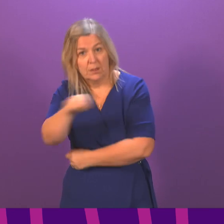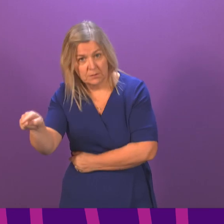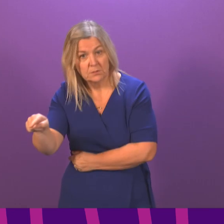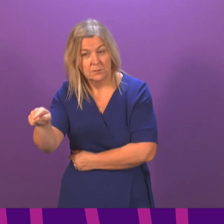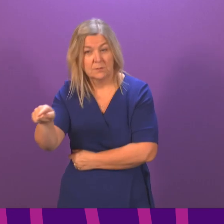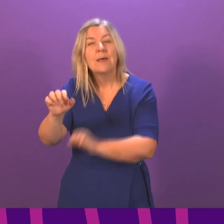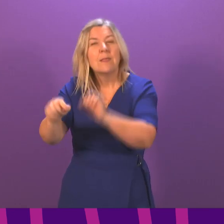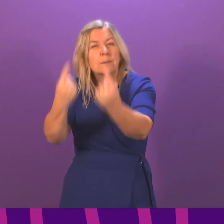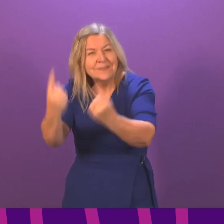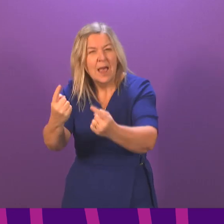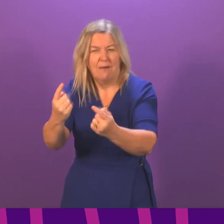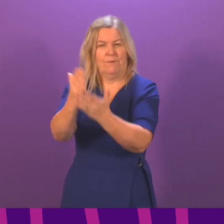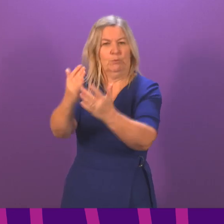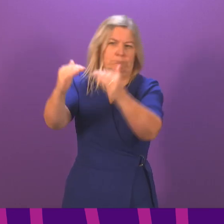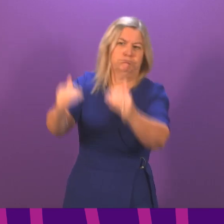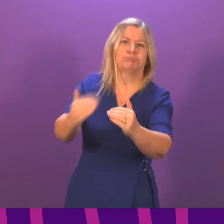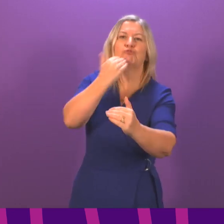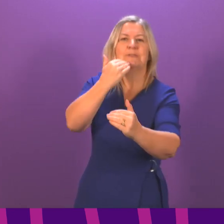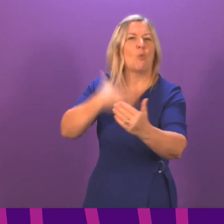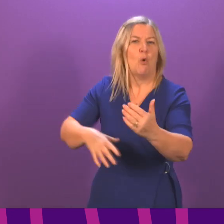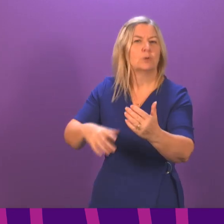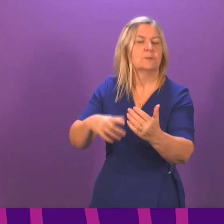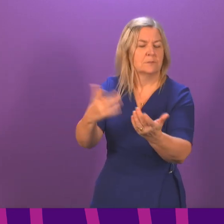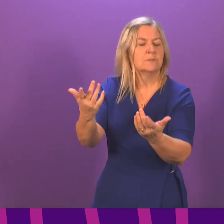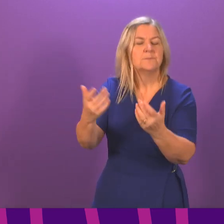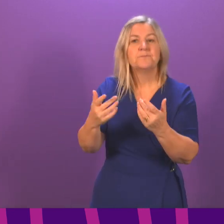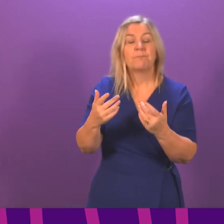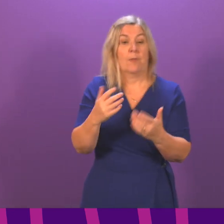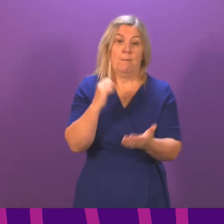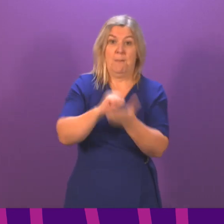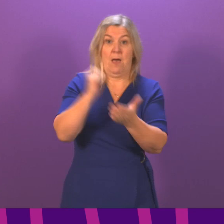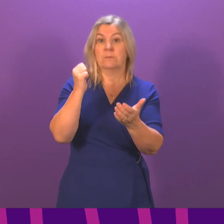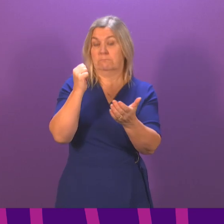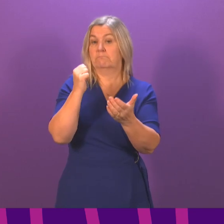Earlier this week, the bank confirmed that its first investment will be in a company